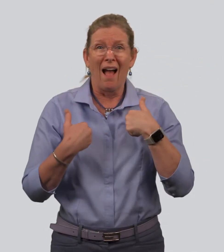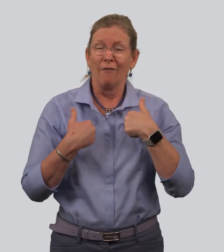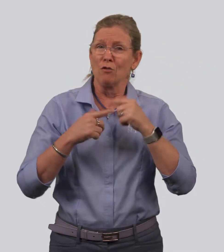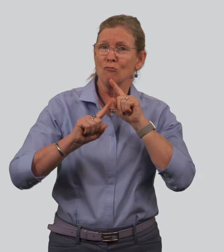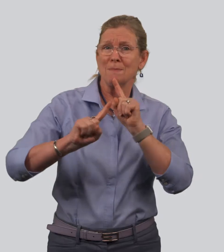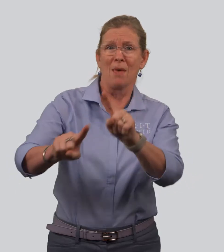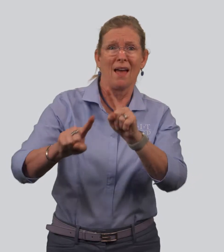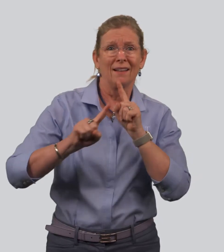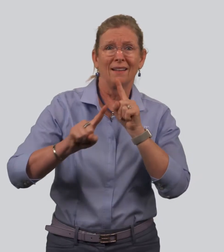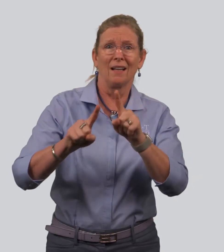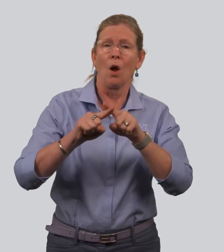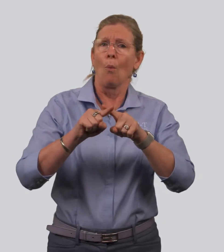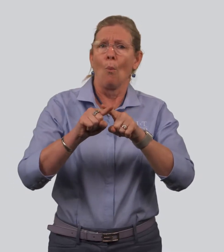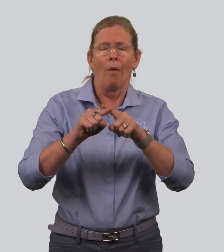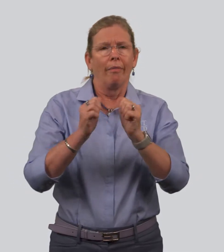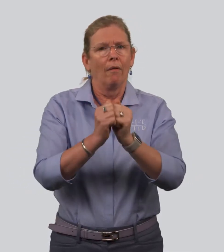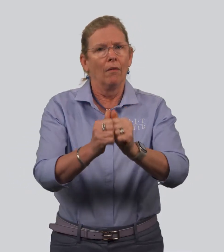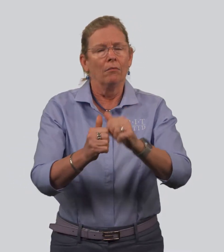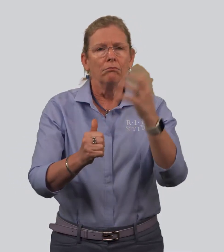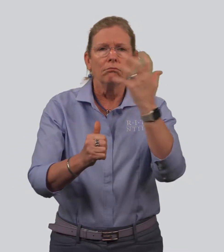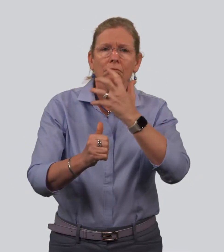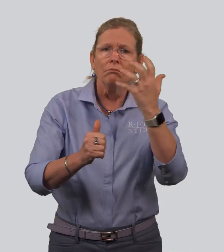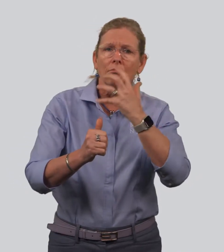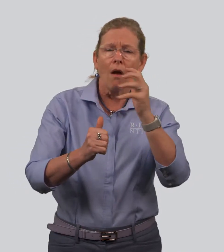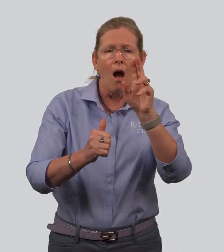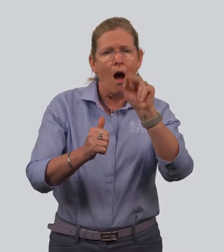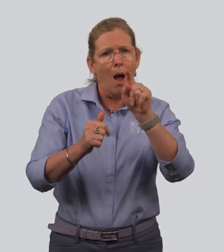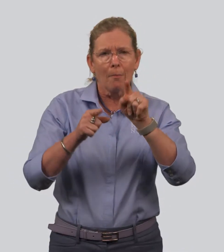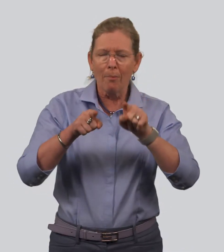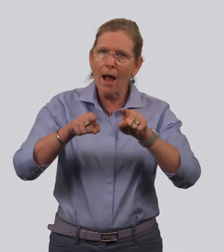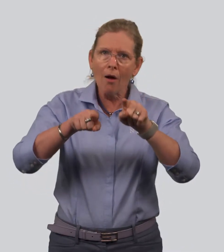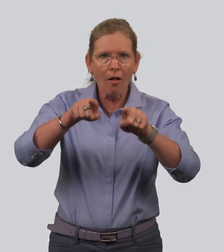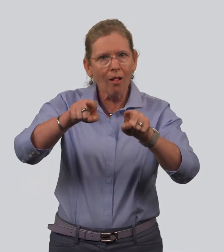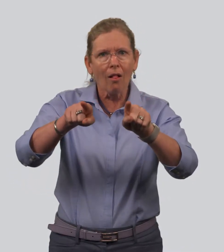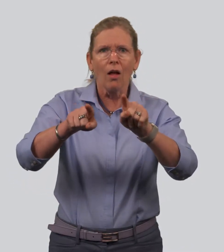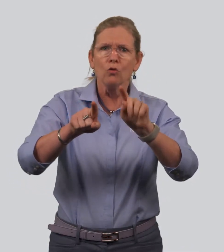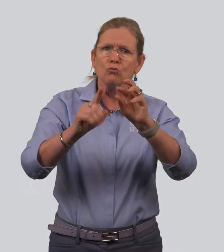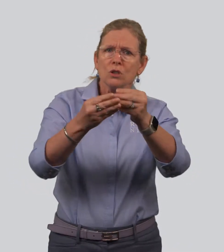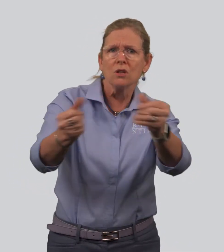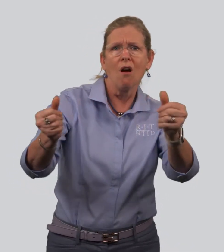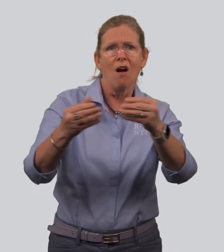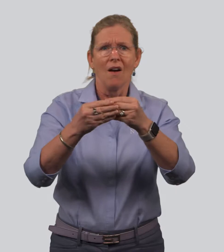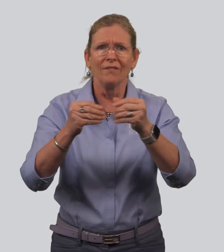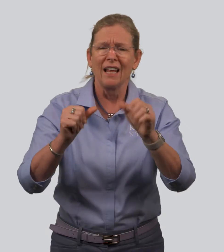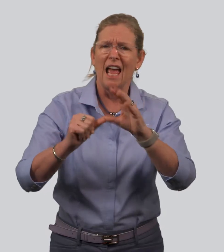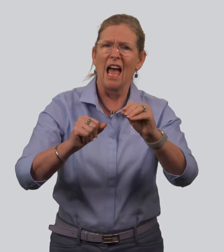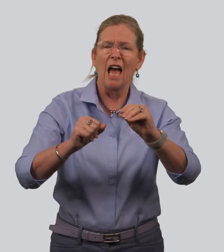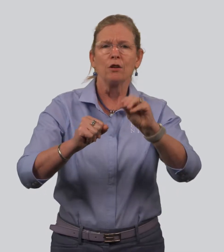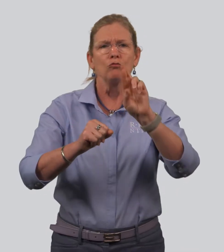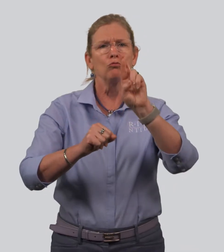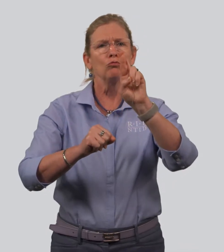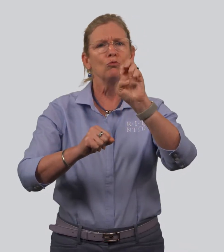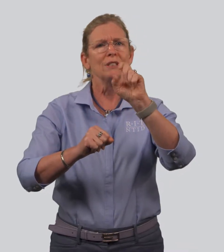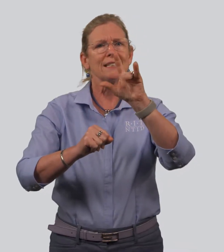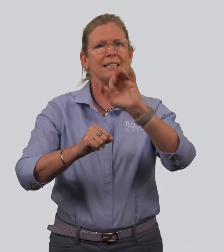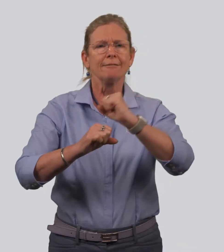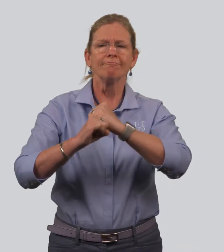Yet, you all have responded with unparalleled resolve and resilience.